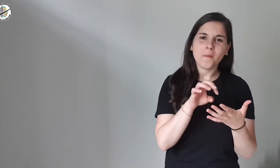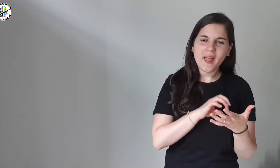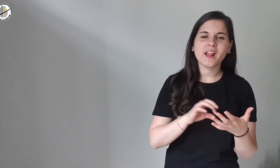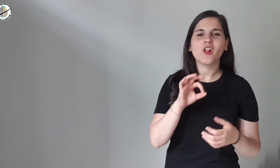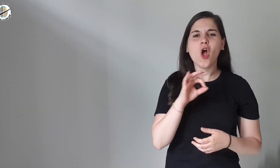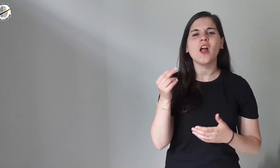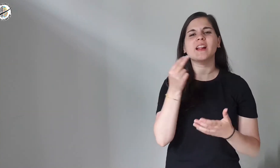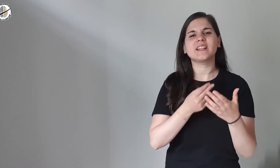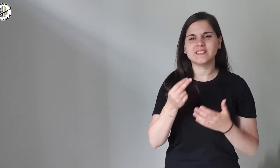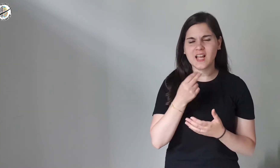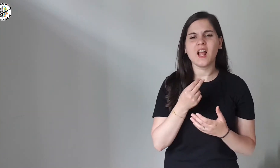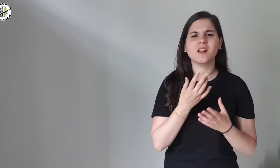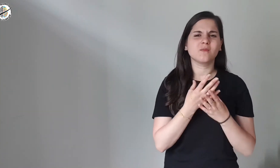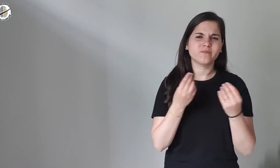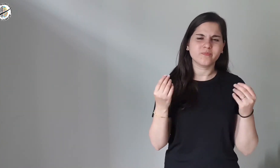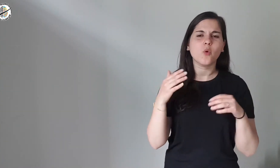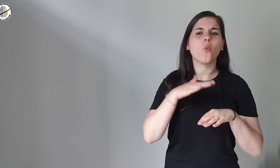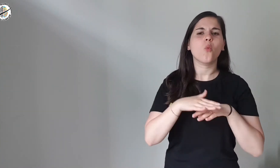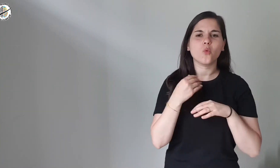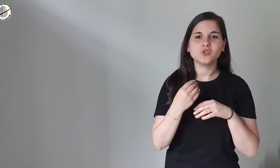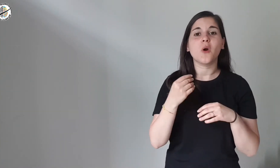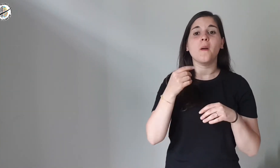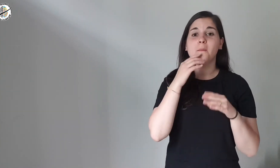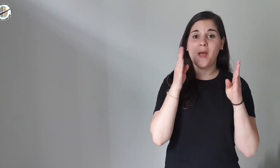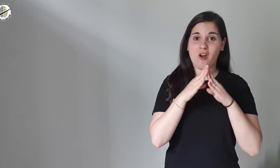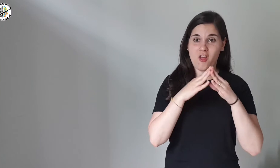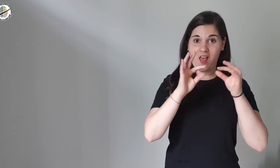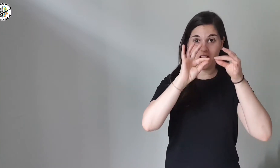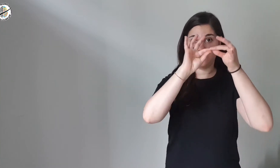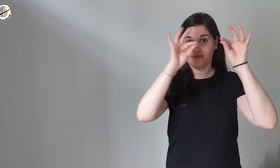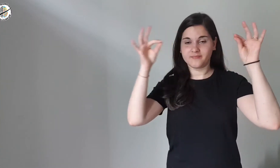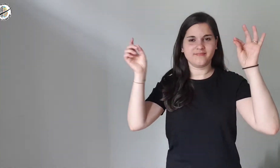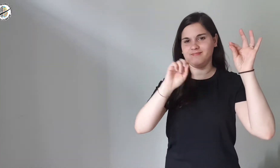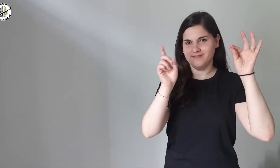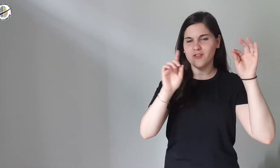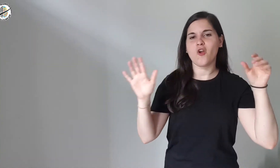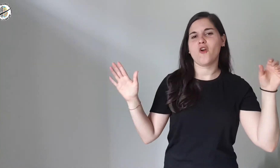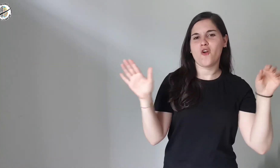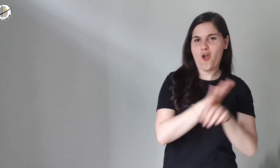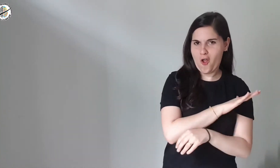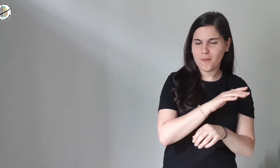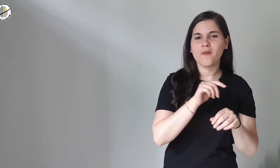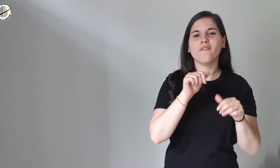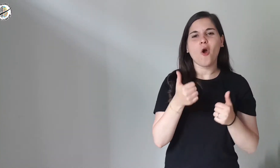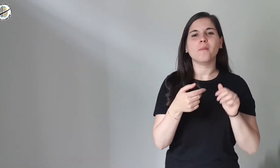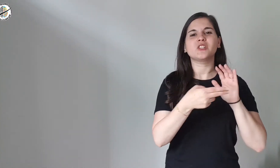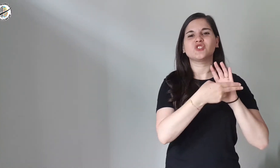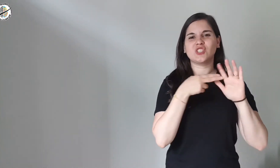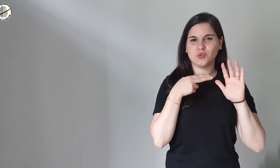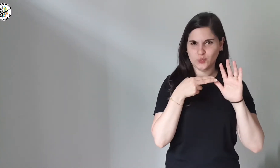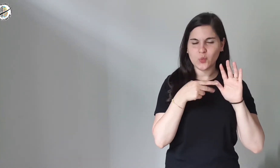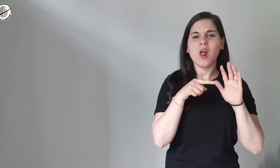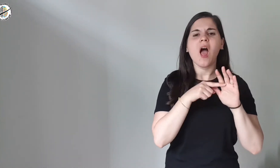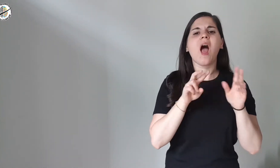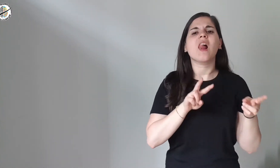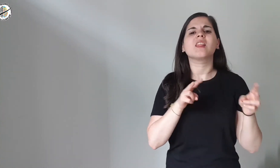In comics or drawings it is very common to censor swear words by